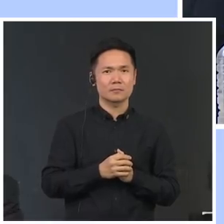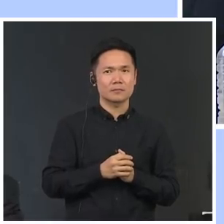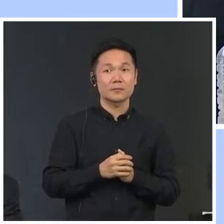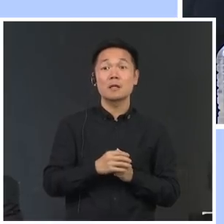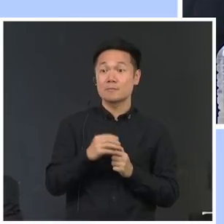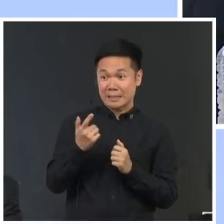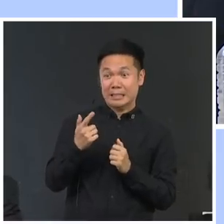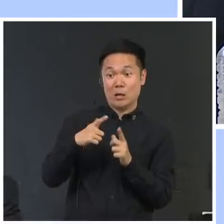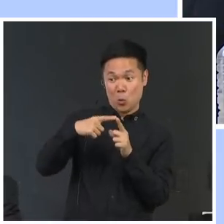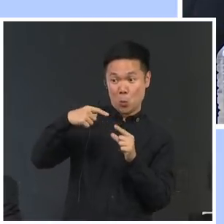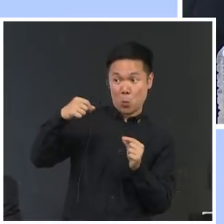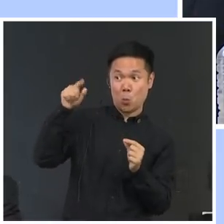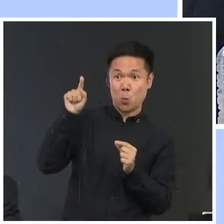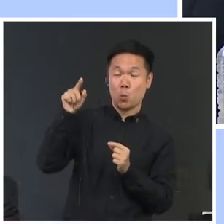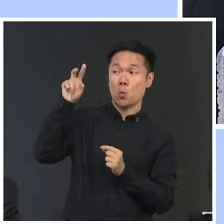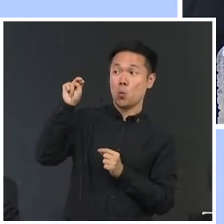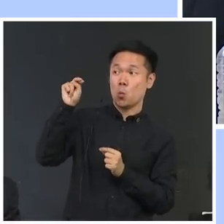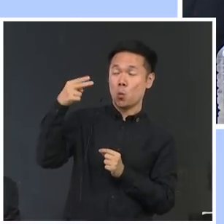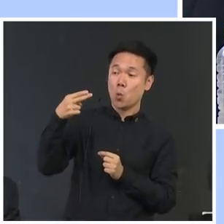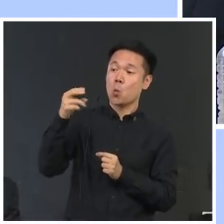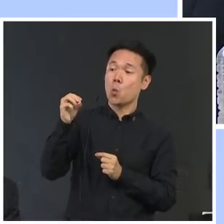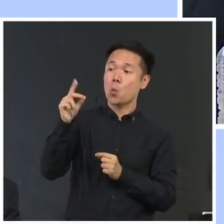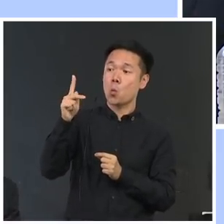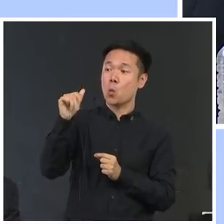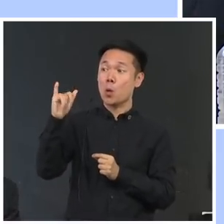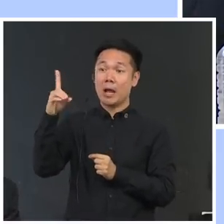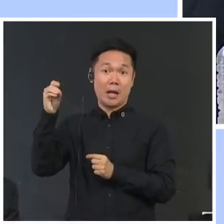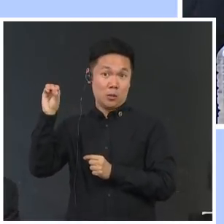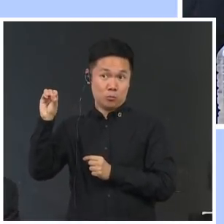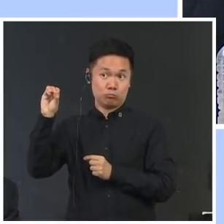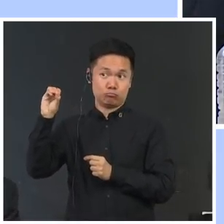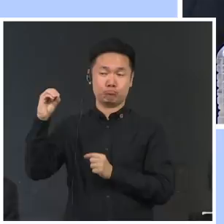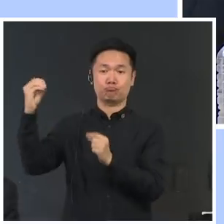In the beginning, many people does not understand the essence and the contents